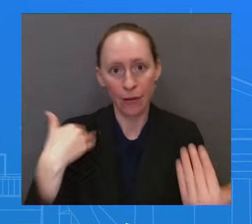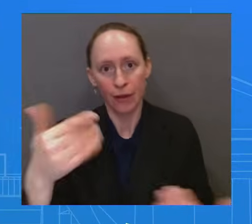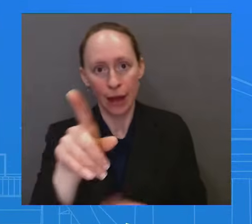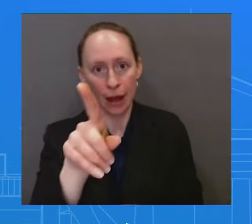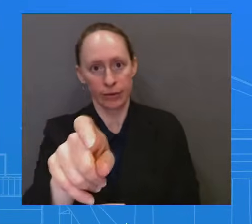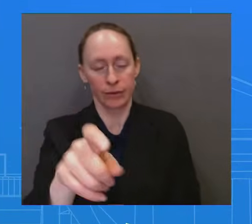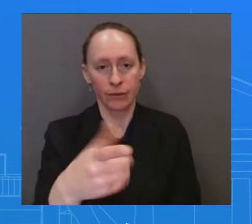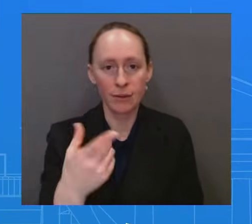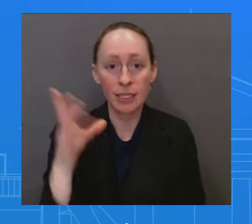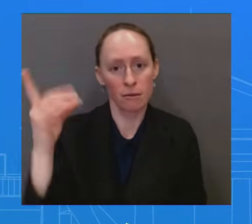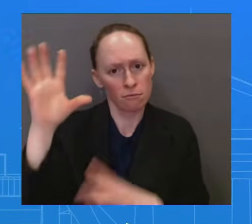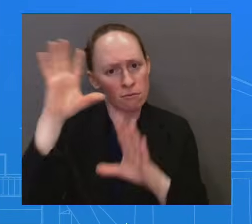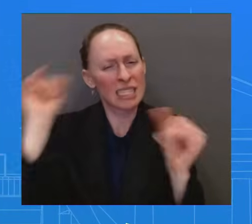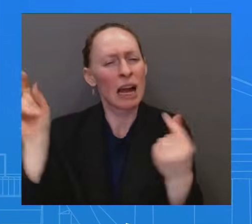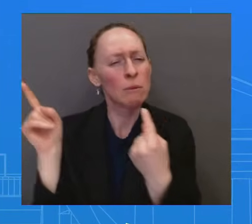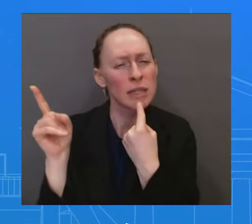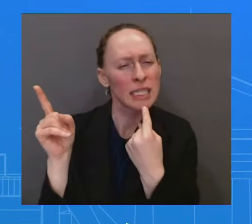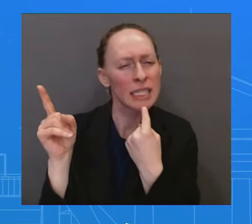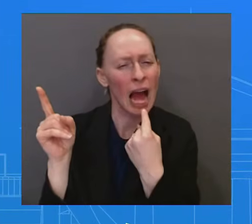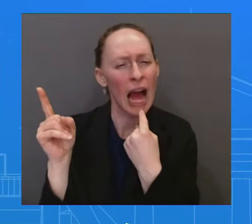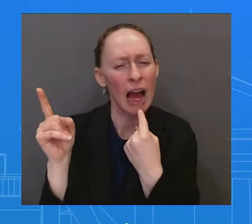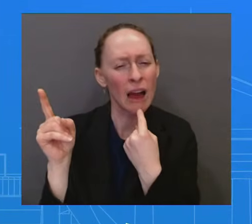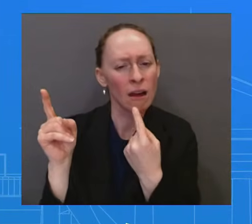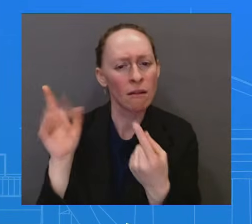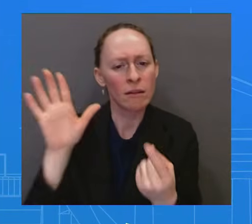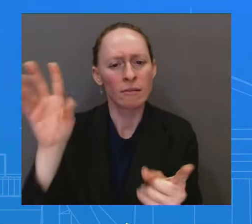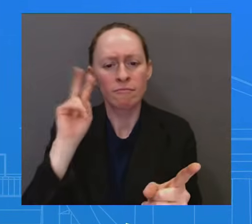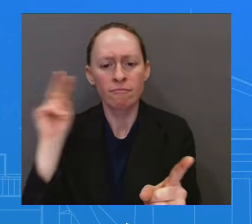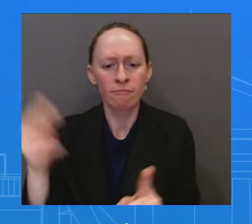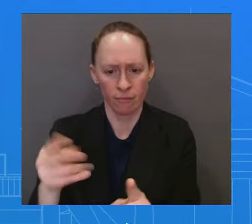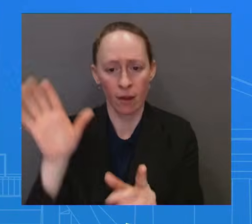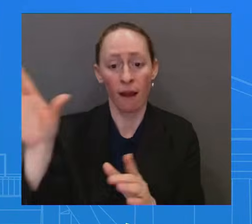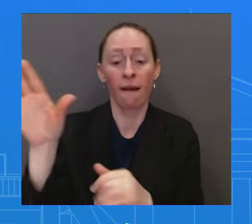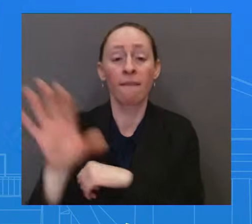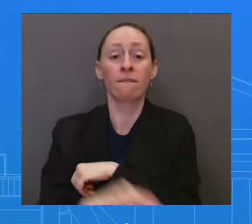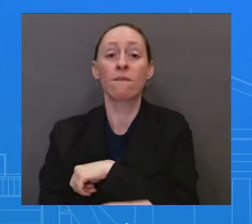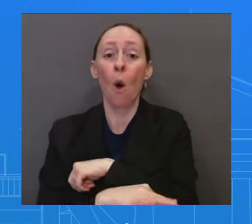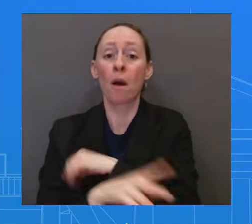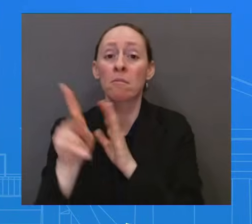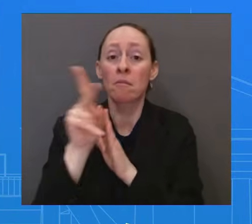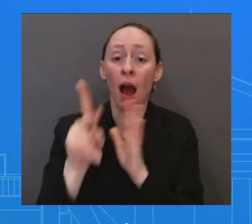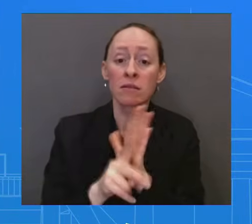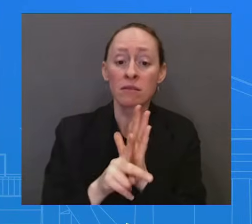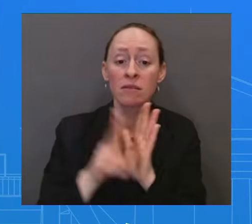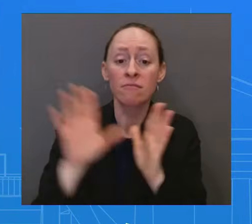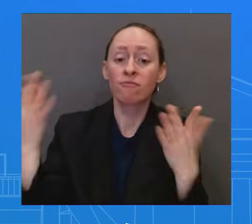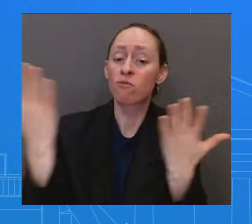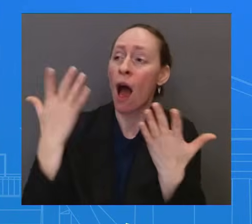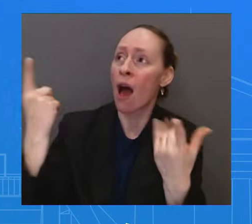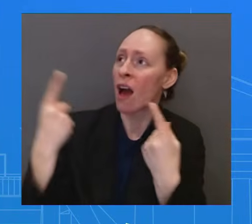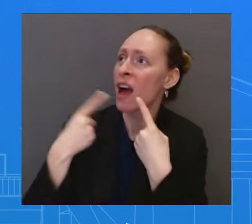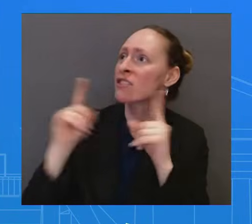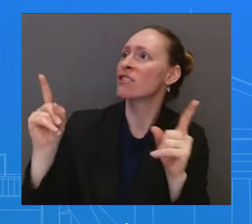Mr. Kirby: There's a lot that we've achieved in foreign policy. And Karine has already made sure that she --